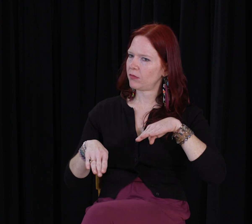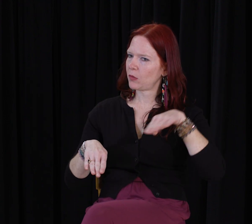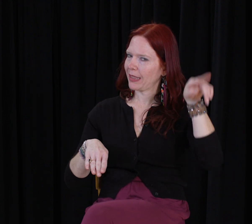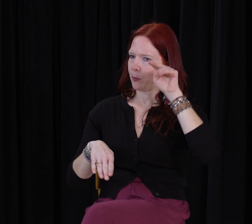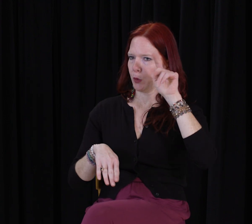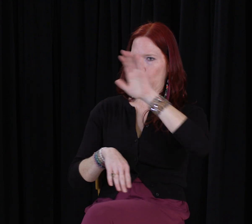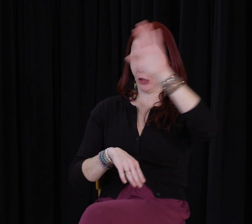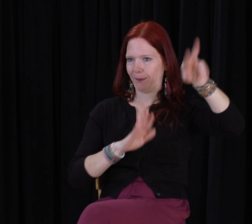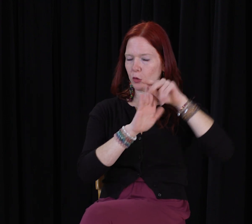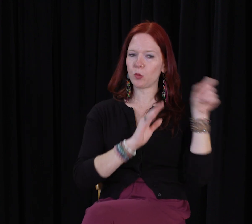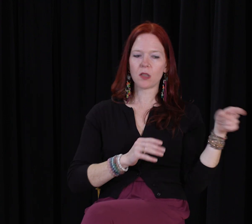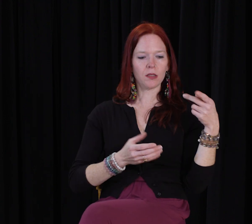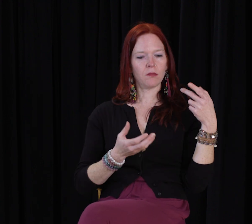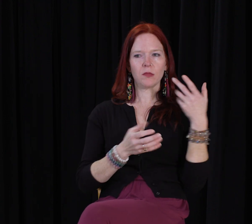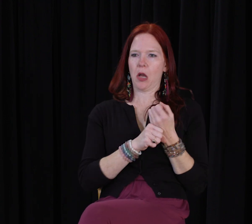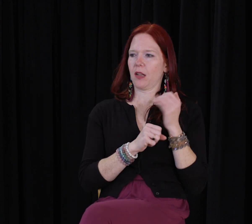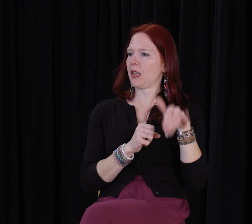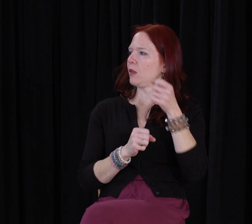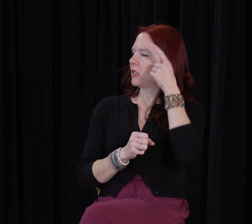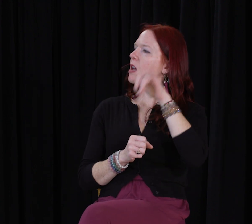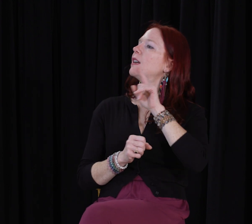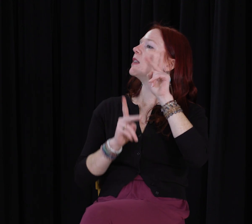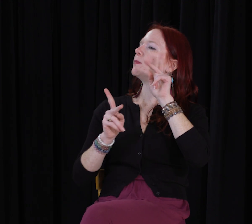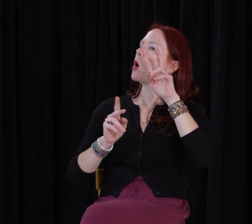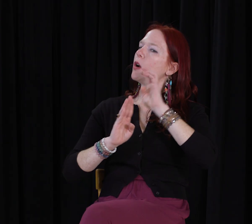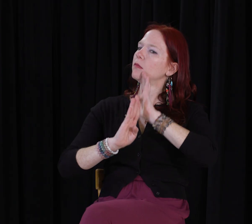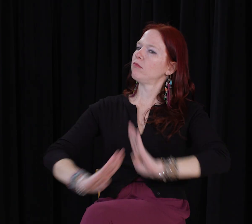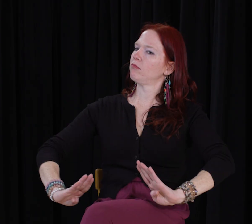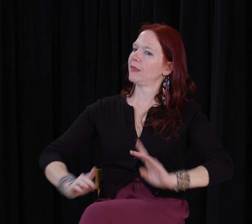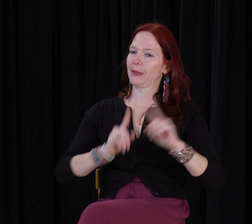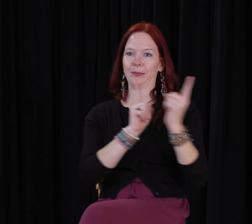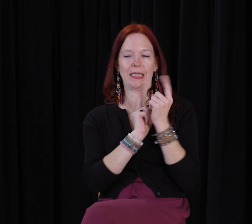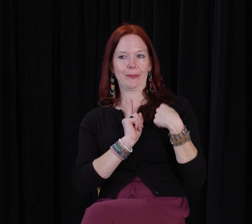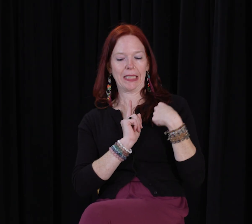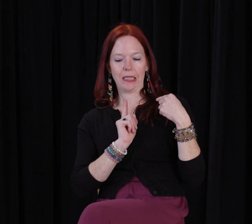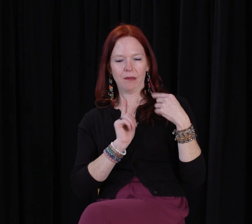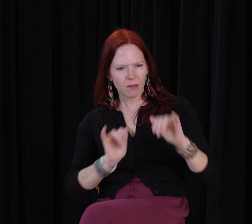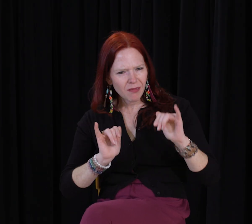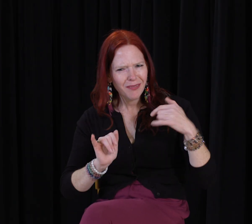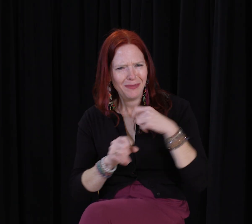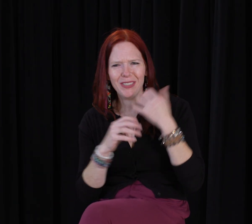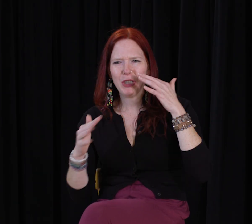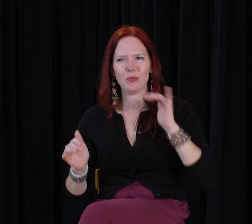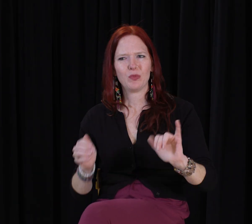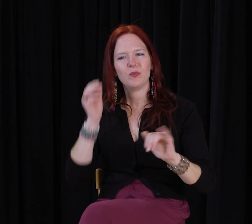muted by the Deaf creators. That’s where they got this idea that Deaf people are quiet. Until they met me, and realized they were wrong.